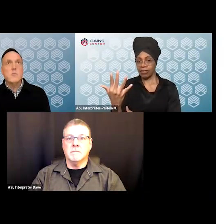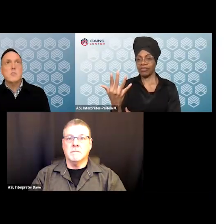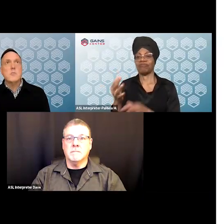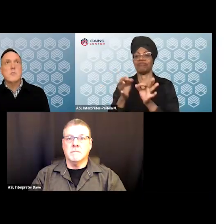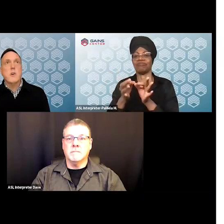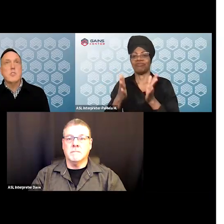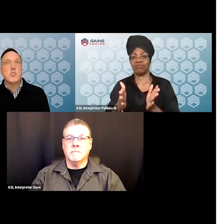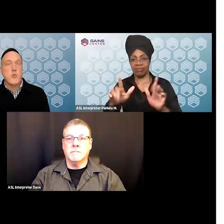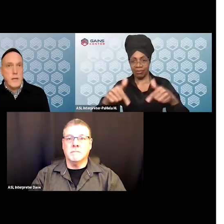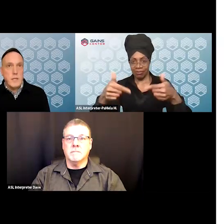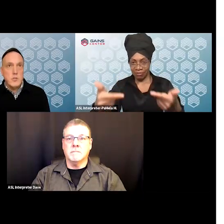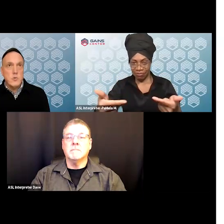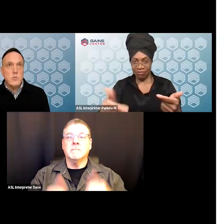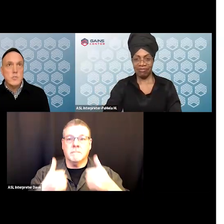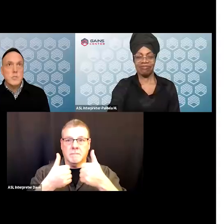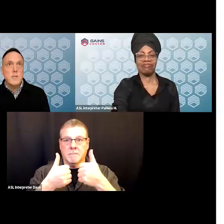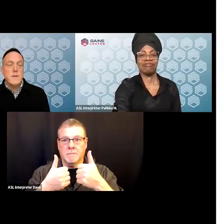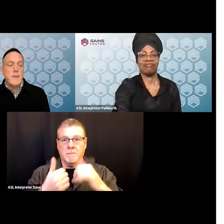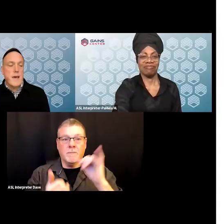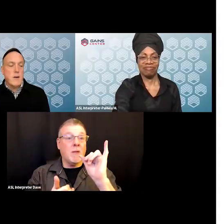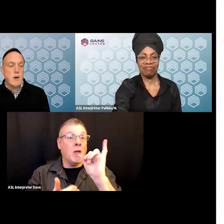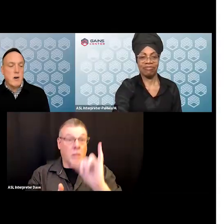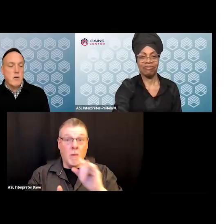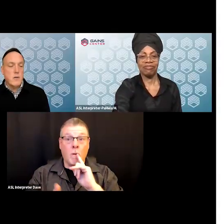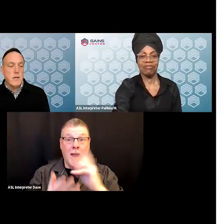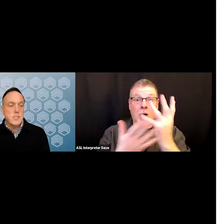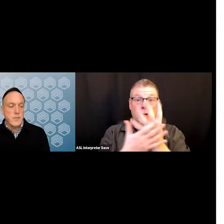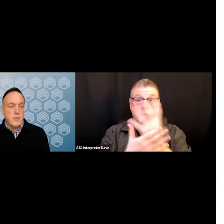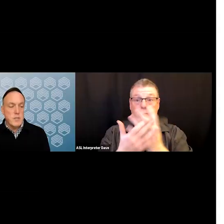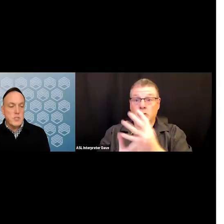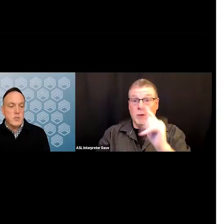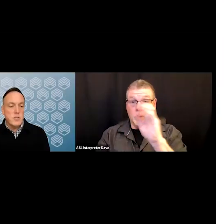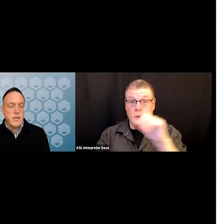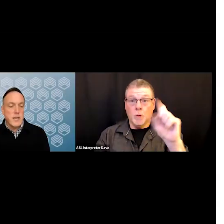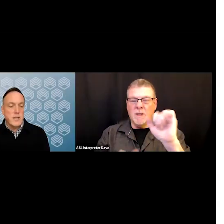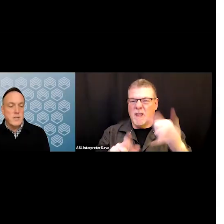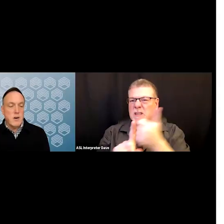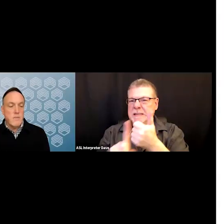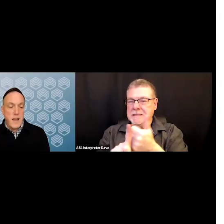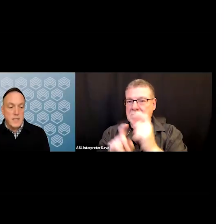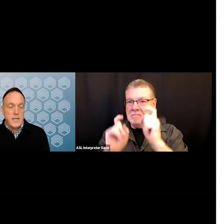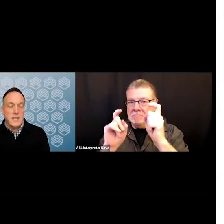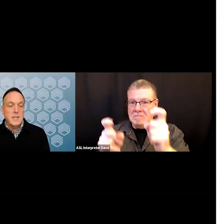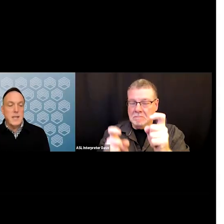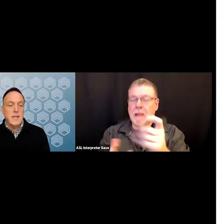Those are screening tools that are self-administered and are validated